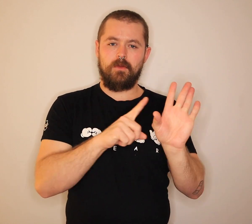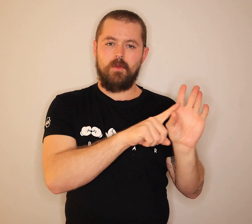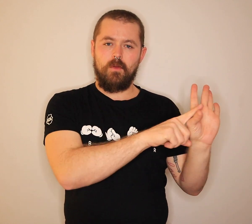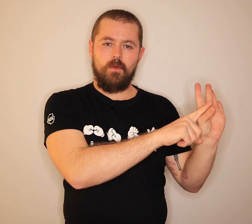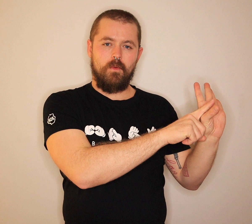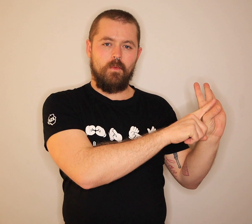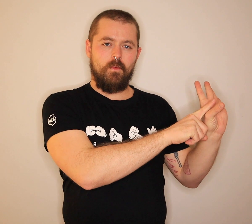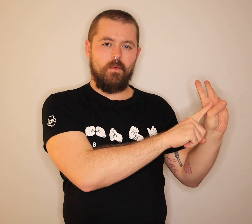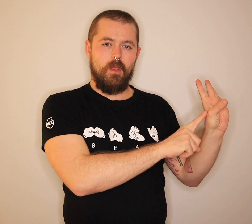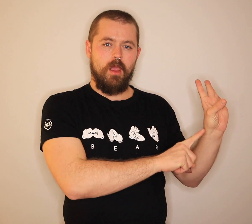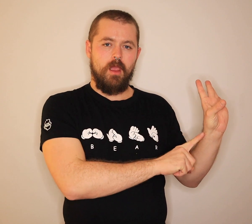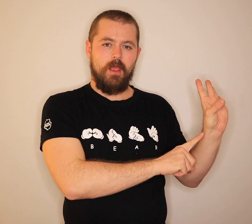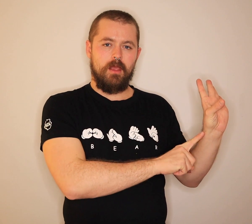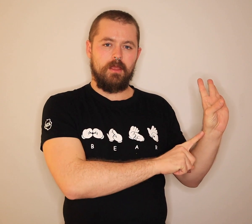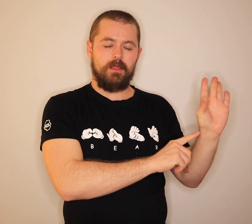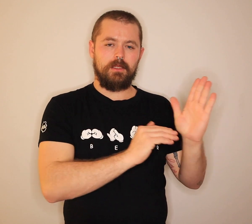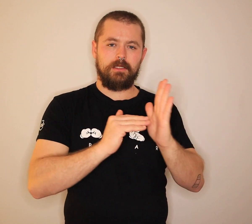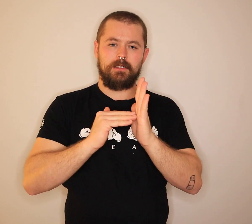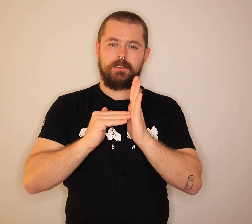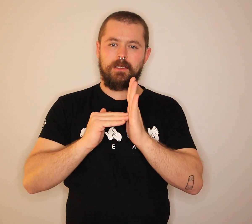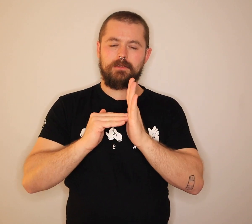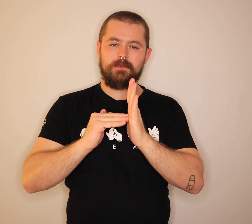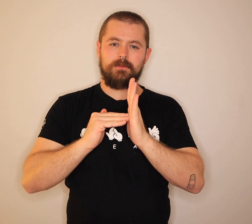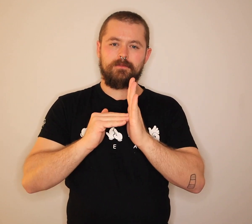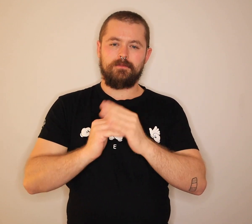Fingerspelling: Y... Z...